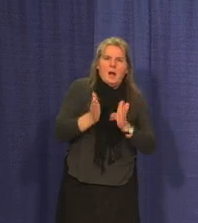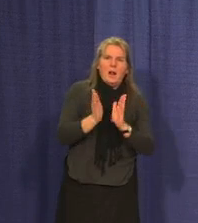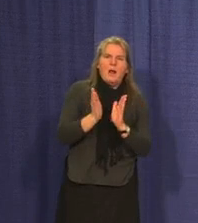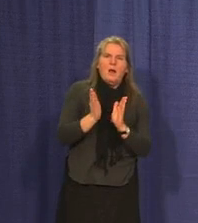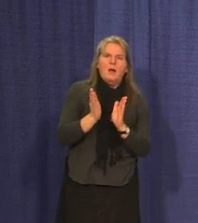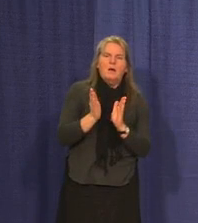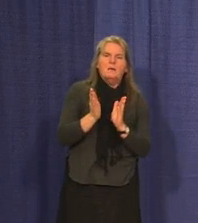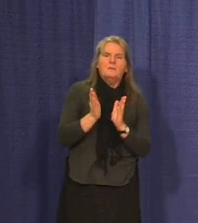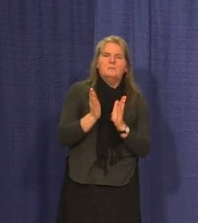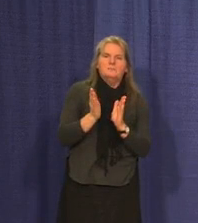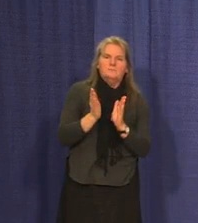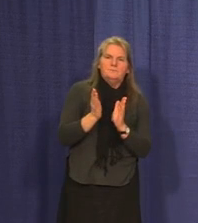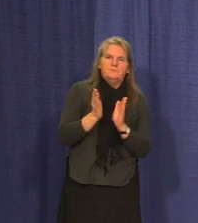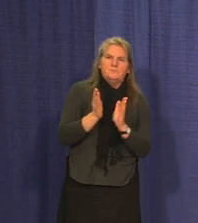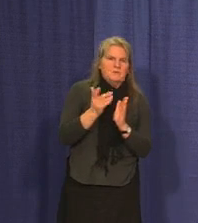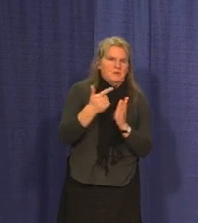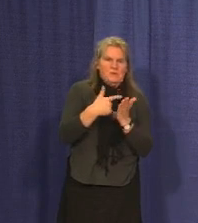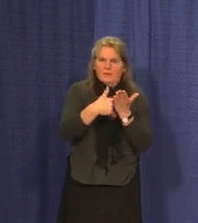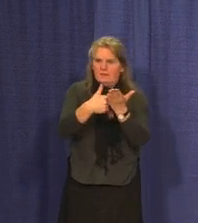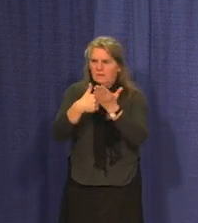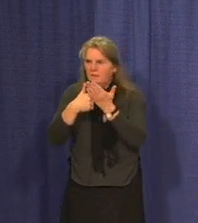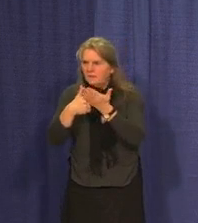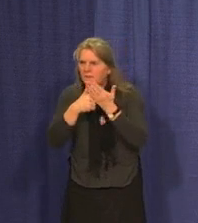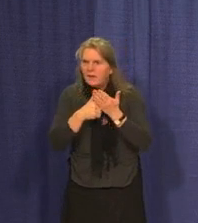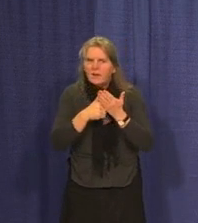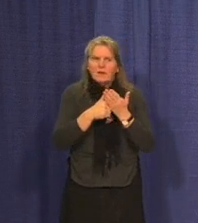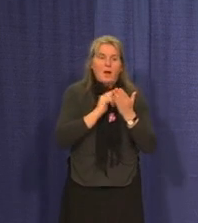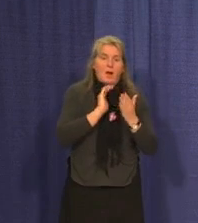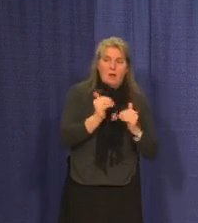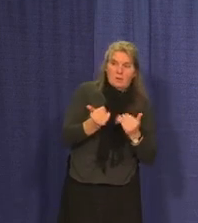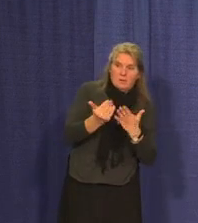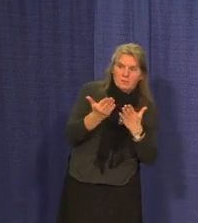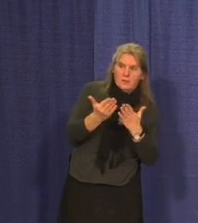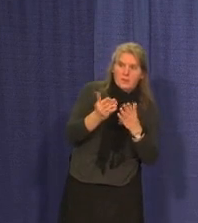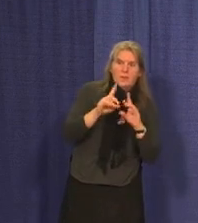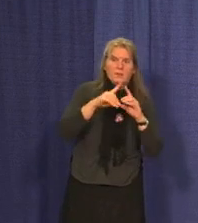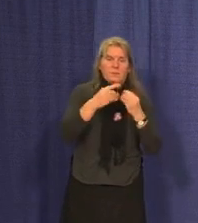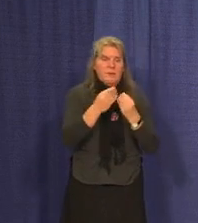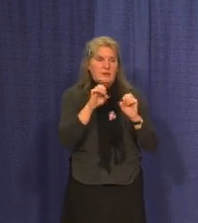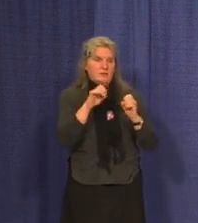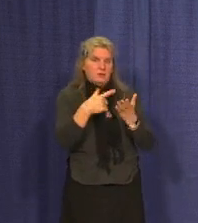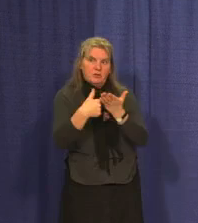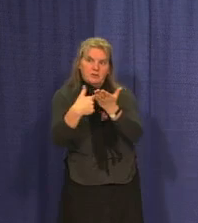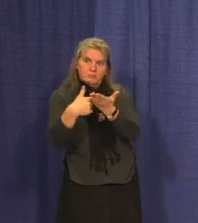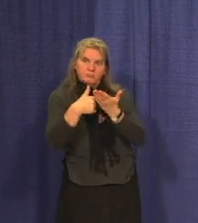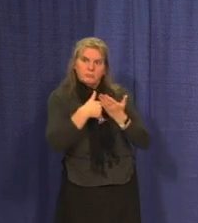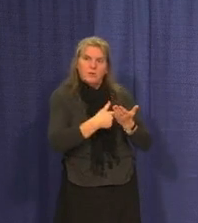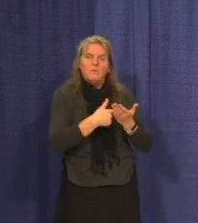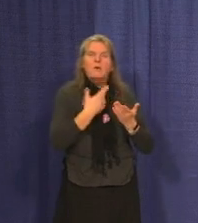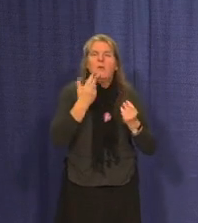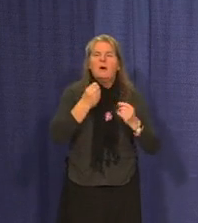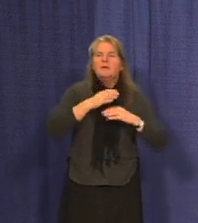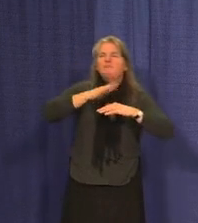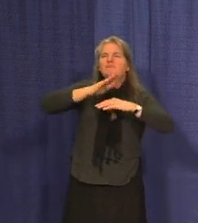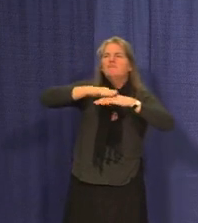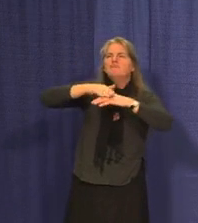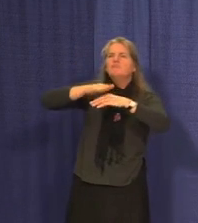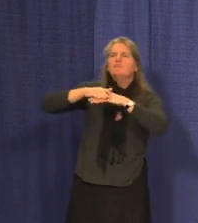to give, after conversations with the Department of Education, we wanted to give